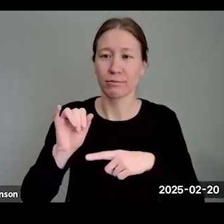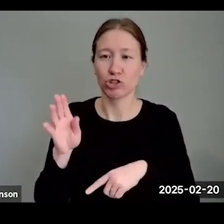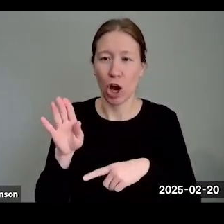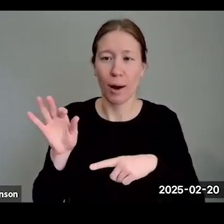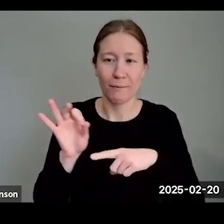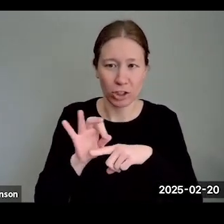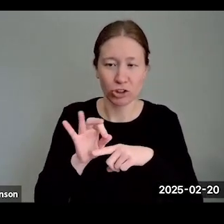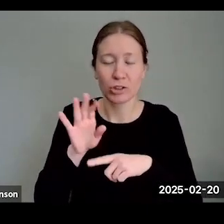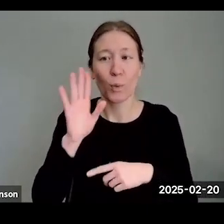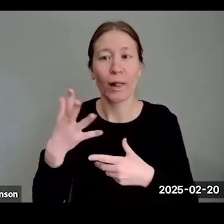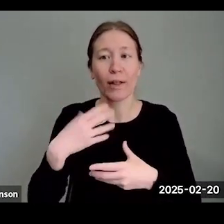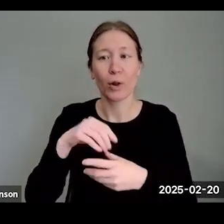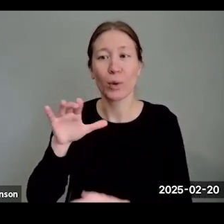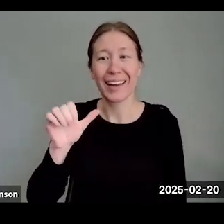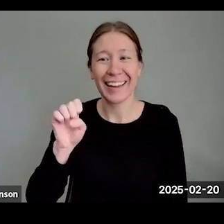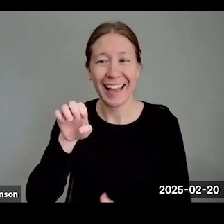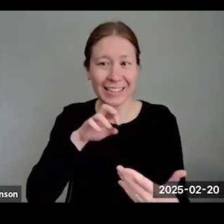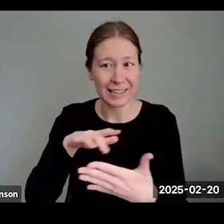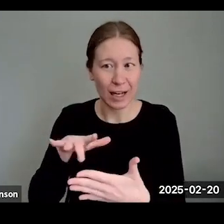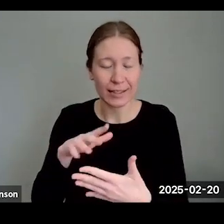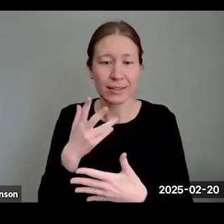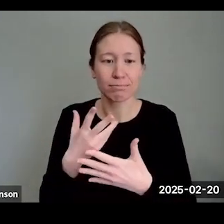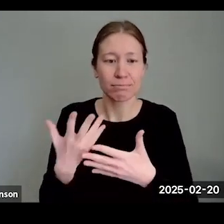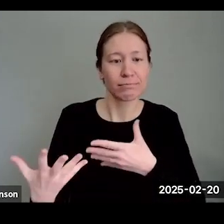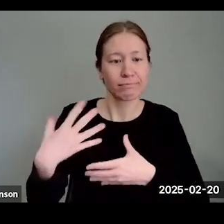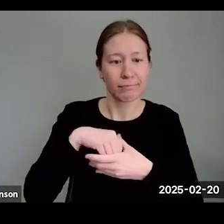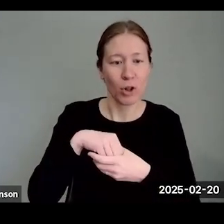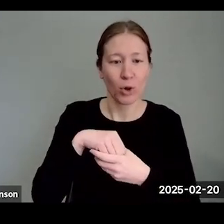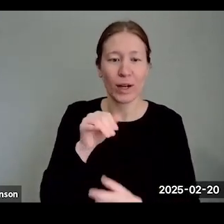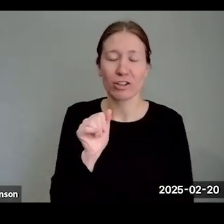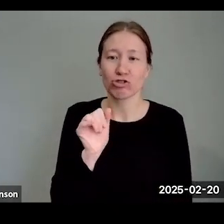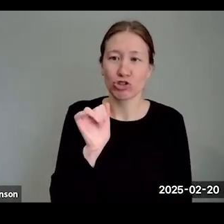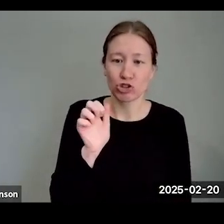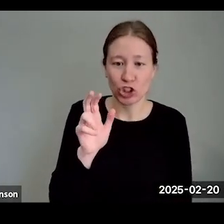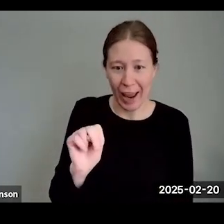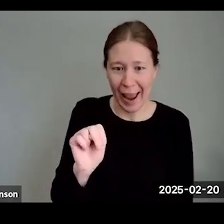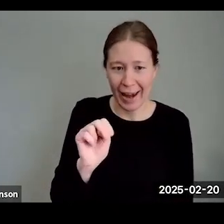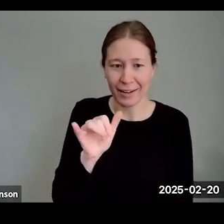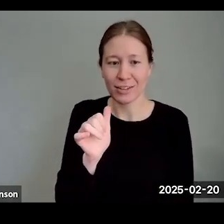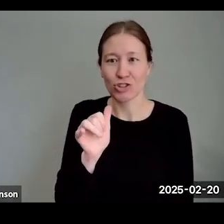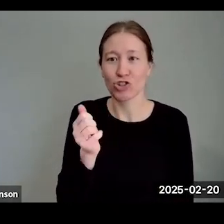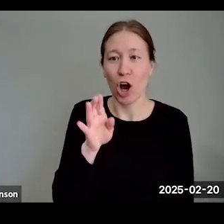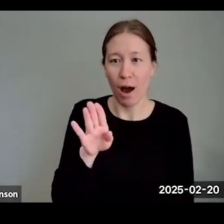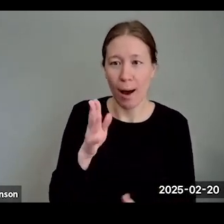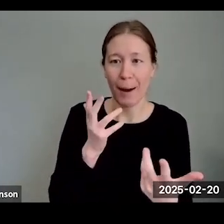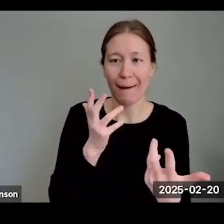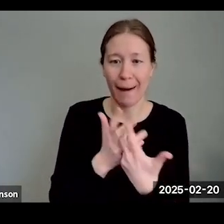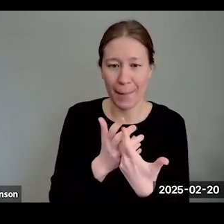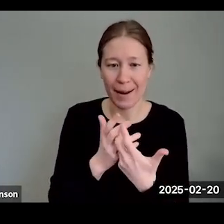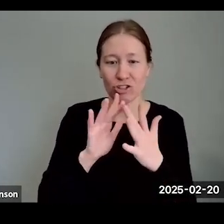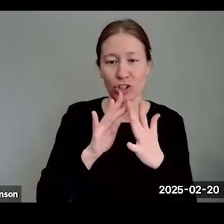both, from the job accommodation network, regarding job description scenarios and some job function case scenarios,